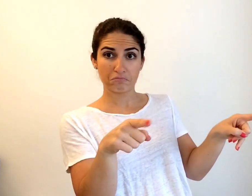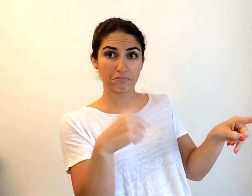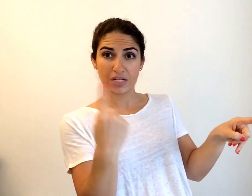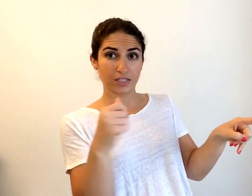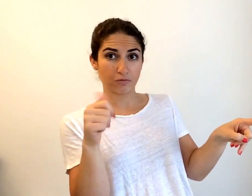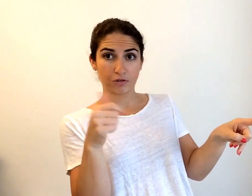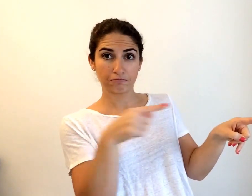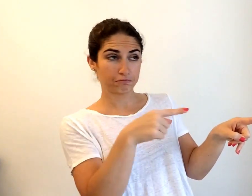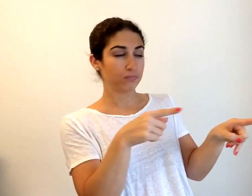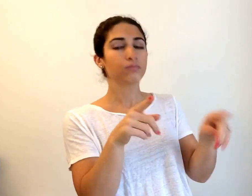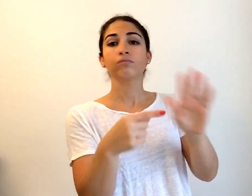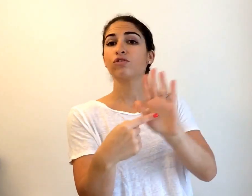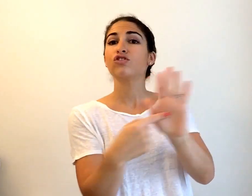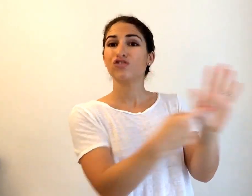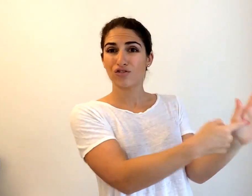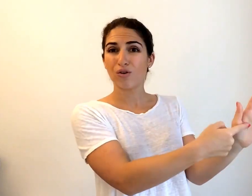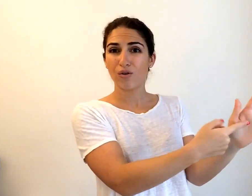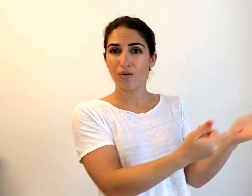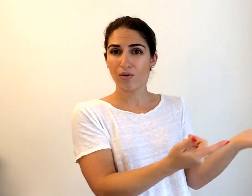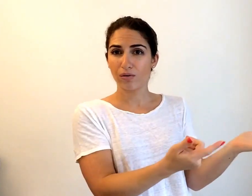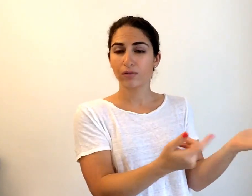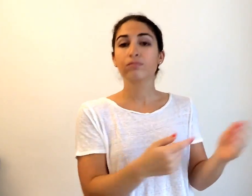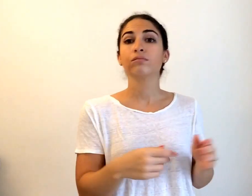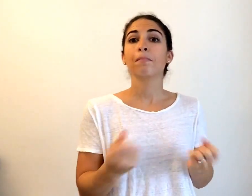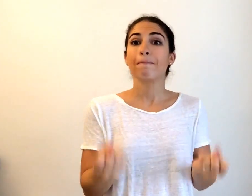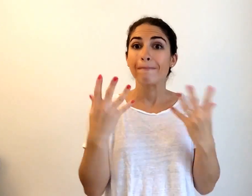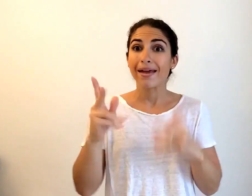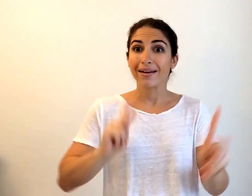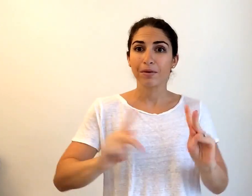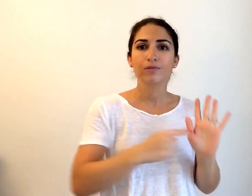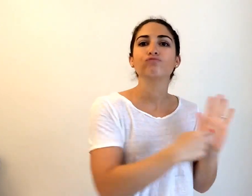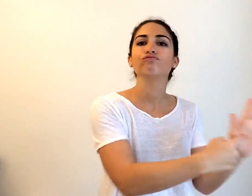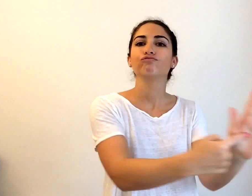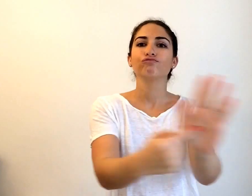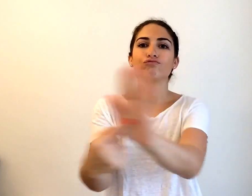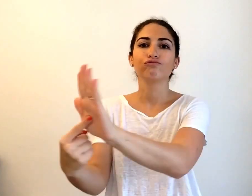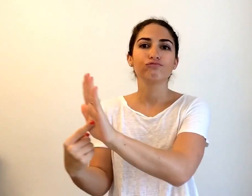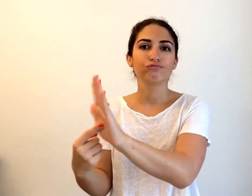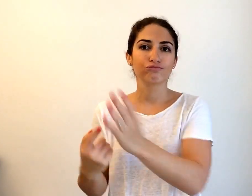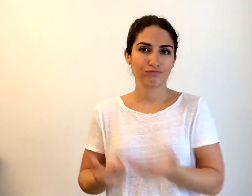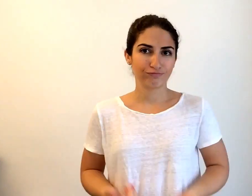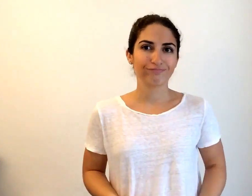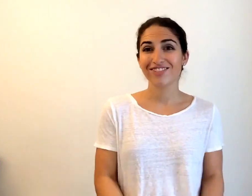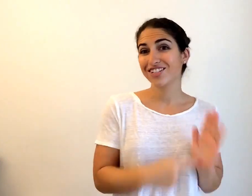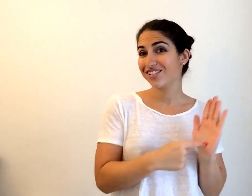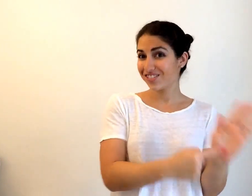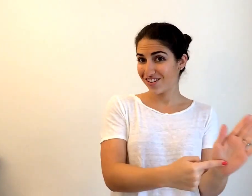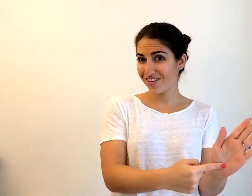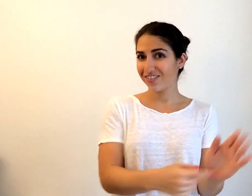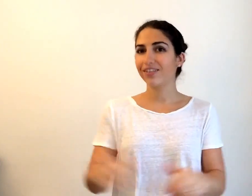showing someone else something, goes that way. to show many people, make an arc.